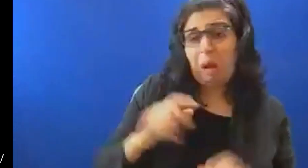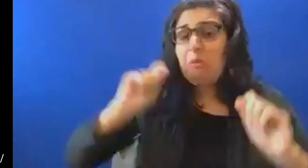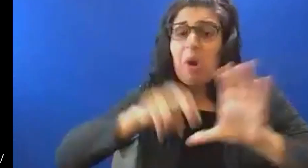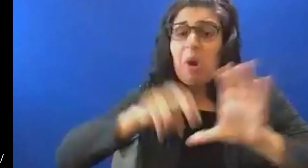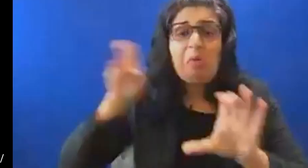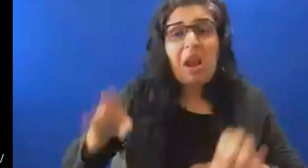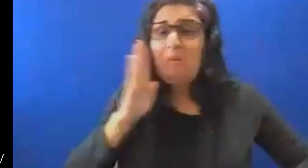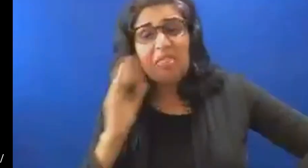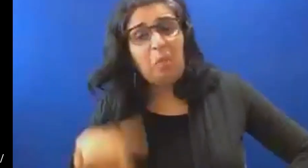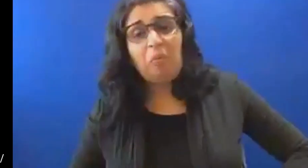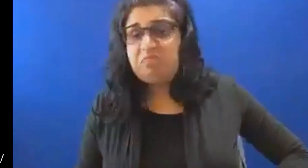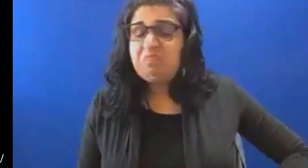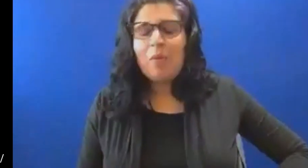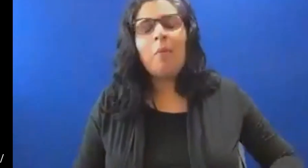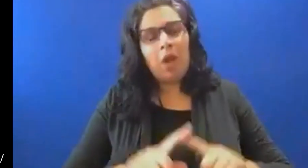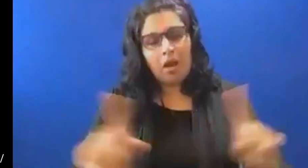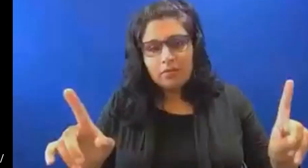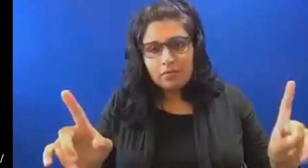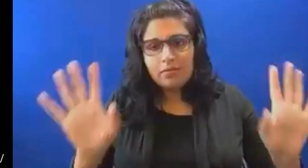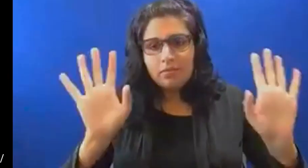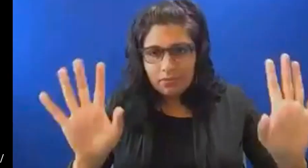But not inspiring that I got out of bed because I'm disabled.